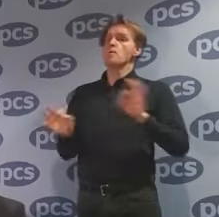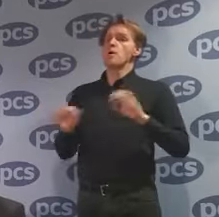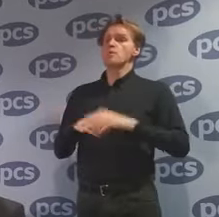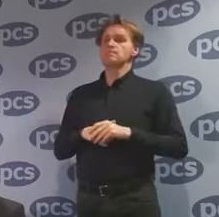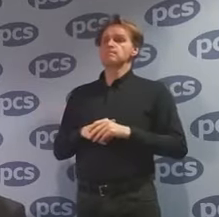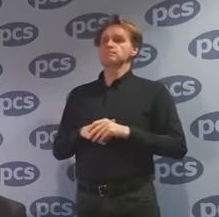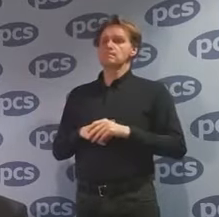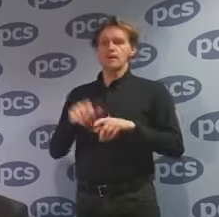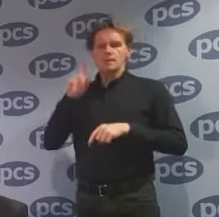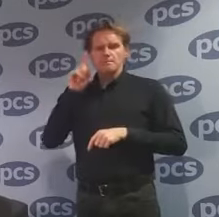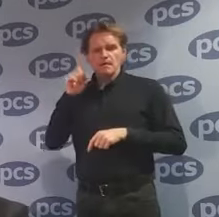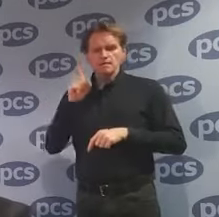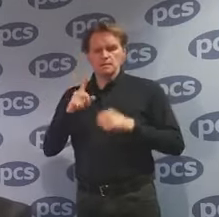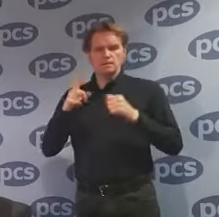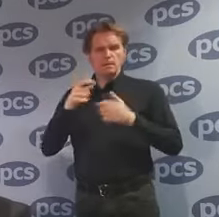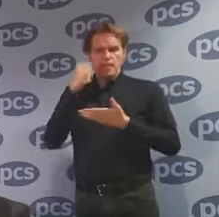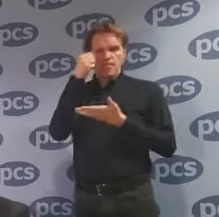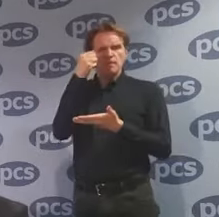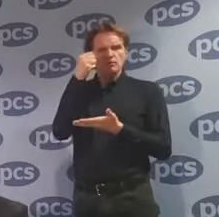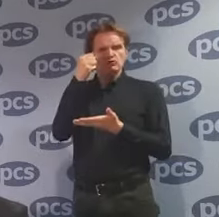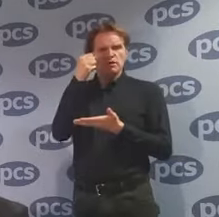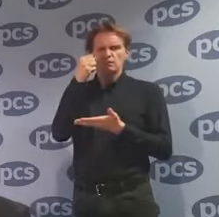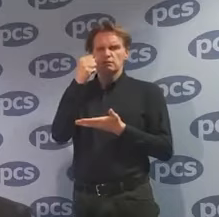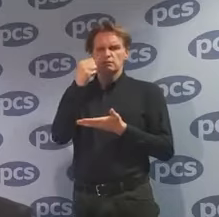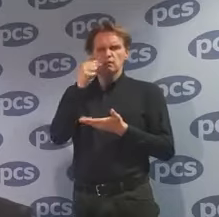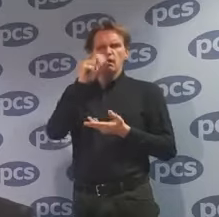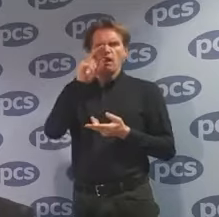and you cannot even have a one percent pay raise without those cuts being even